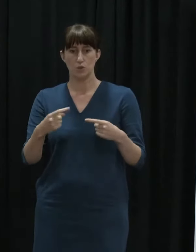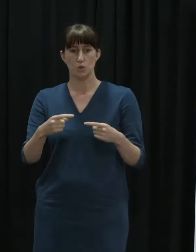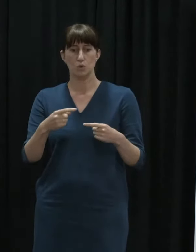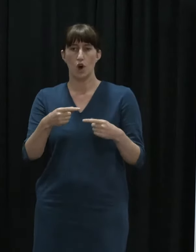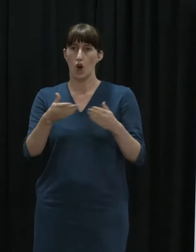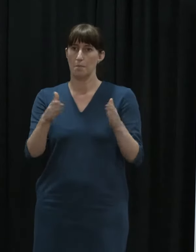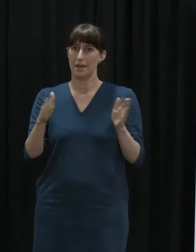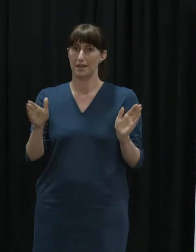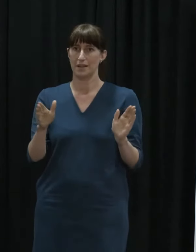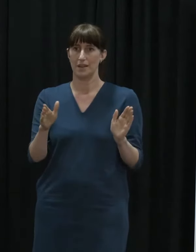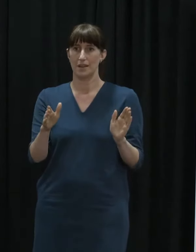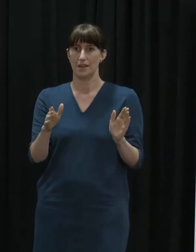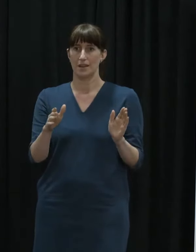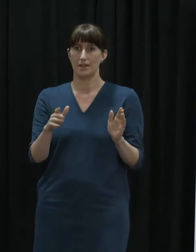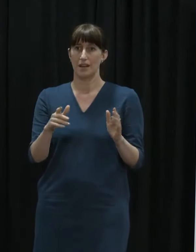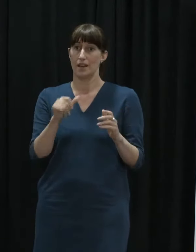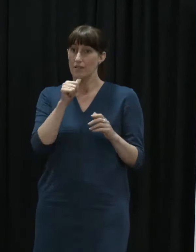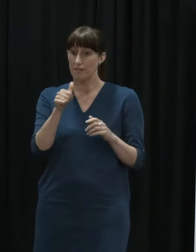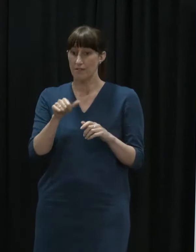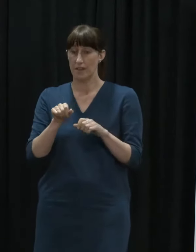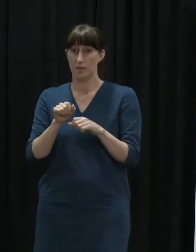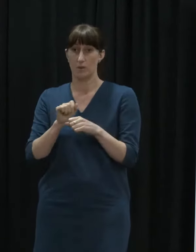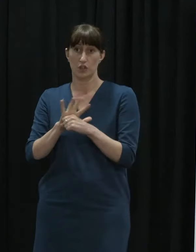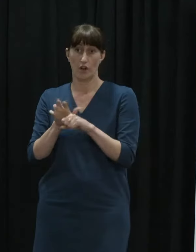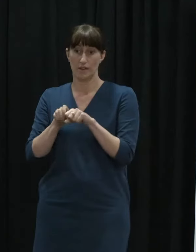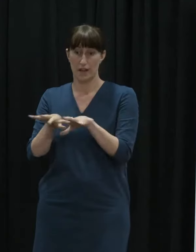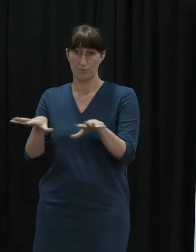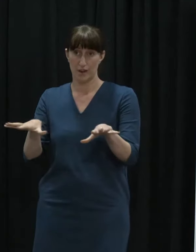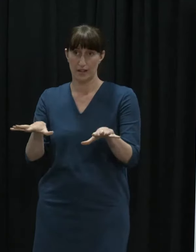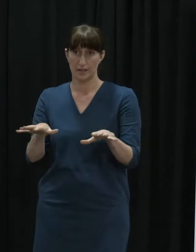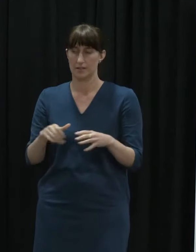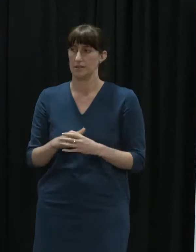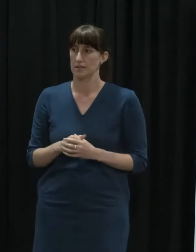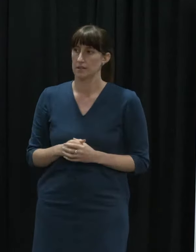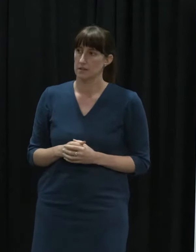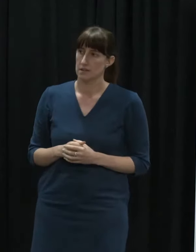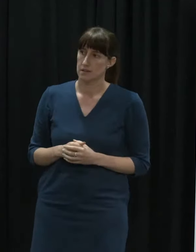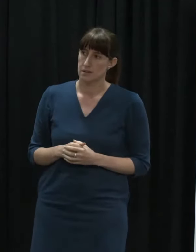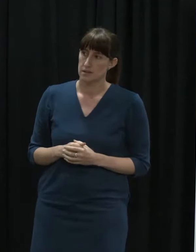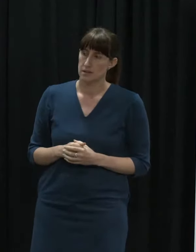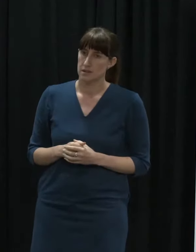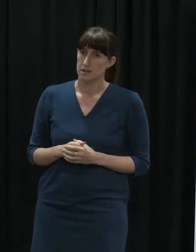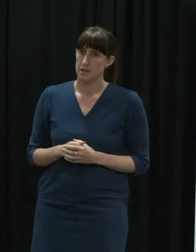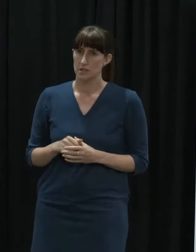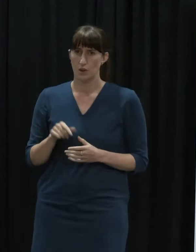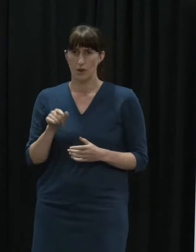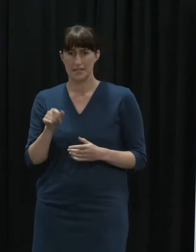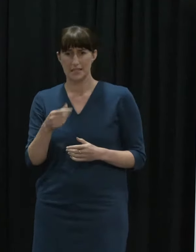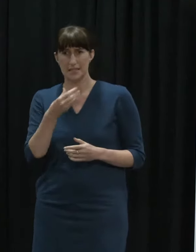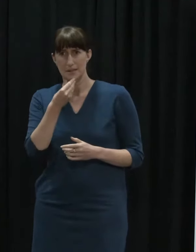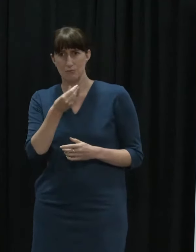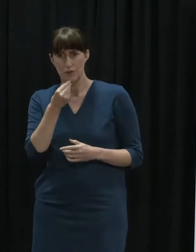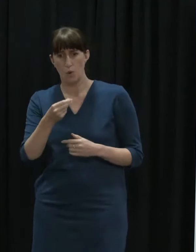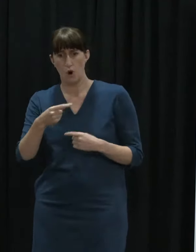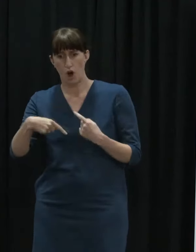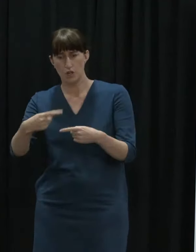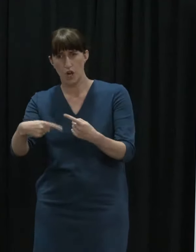certainty around business remaining open during outbreaks if they were used in a wider range of settings.